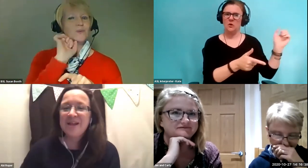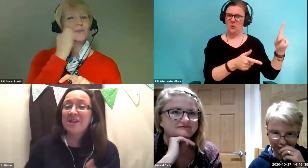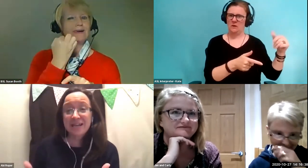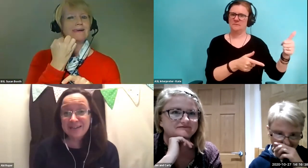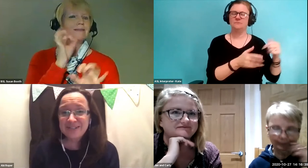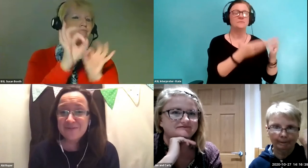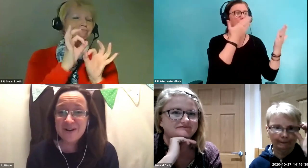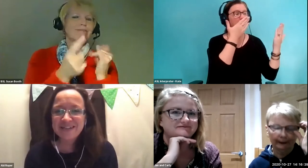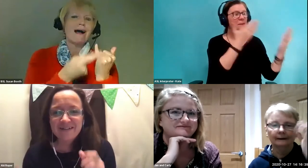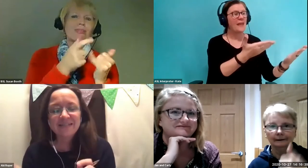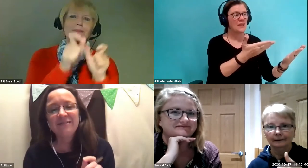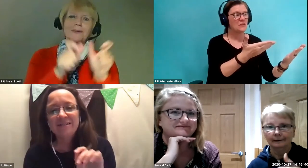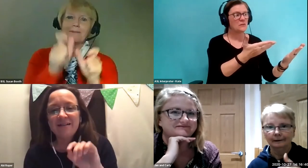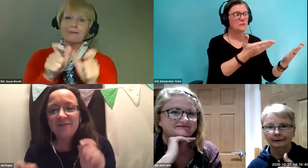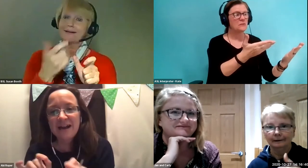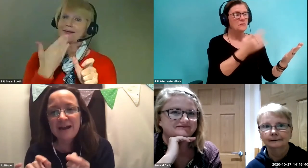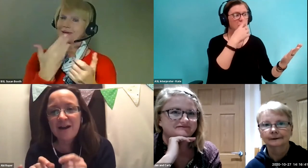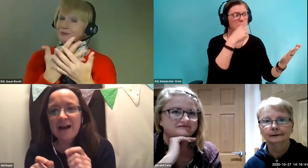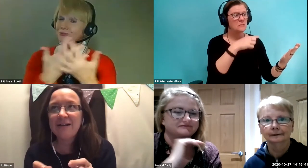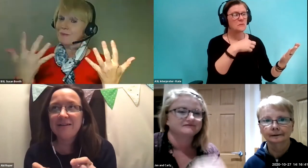thank you so much can I ask you to turn your camera and